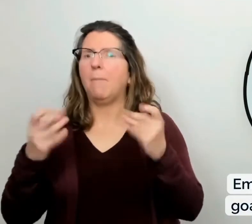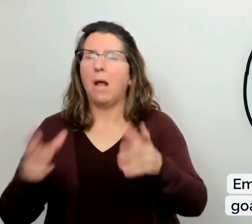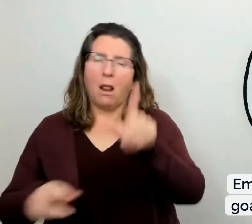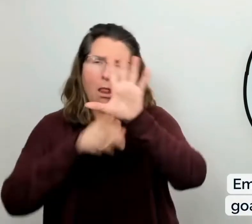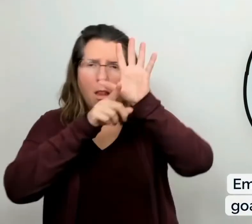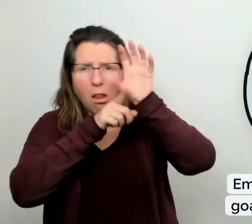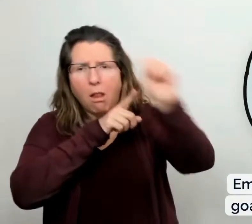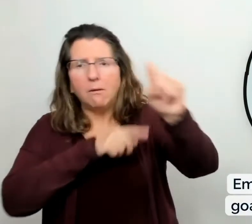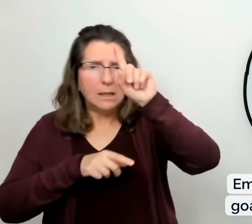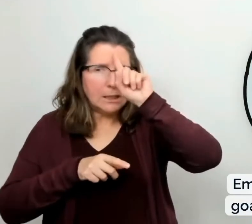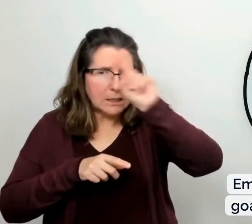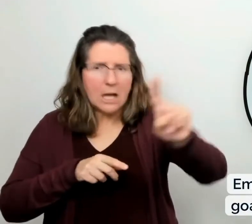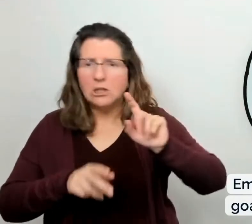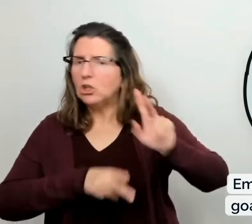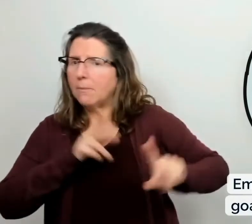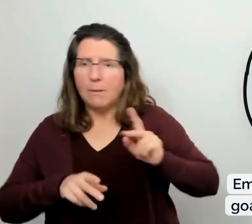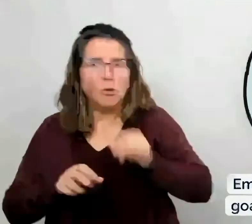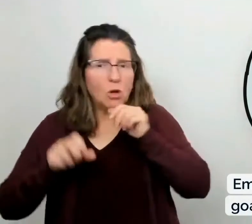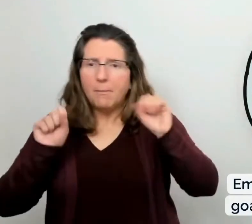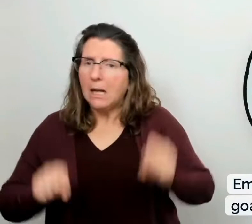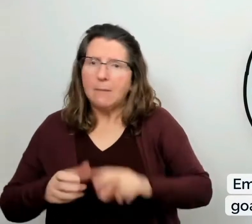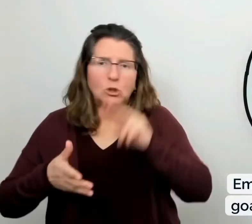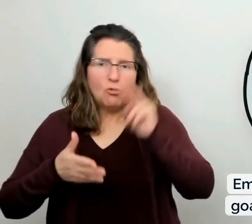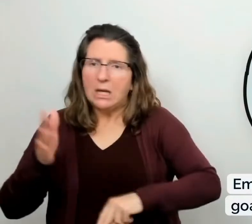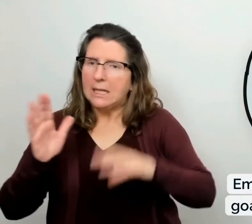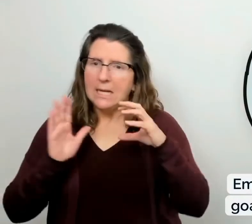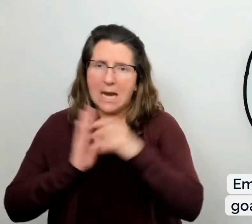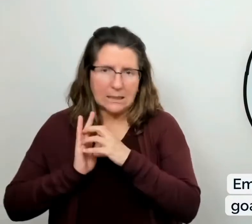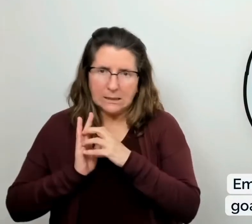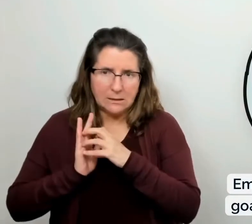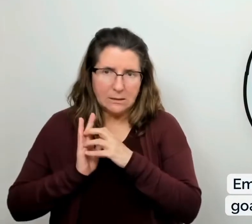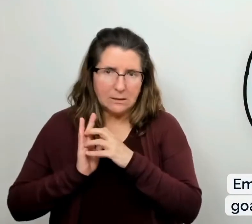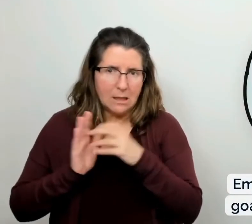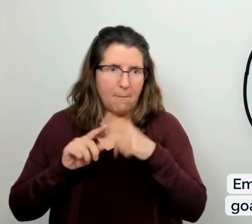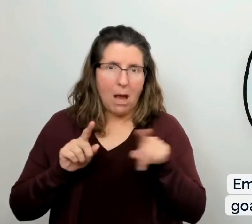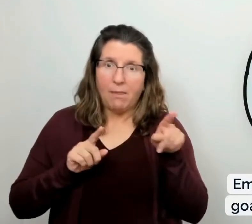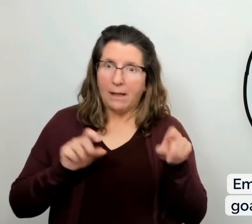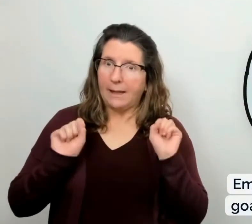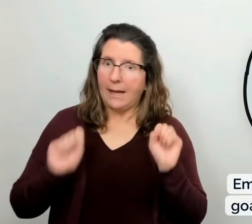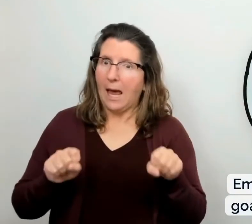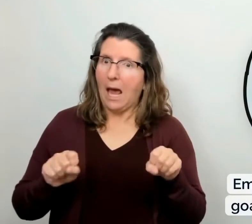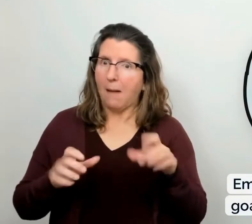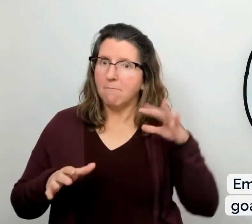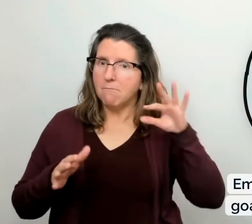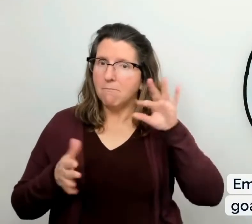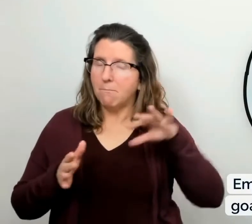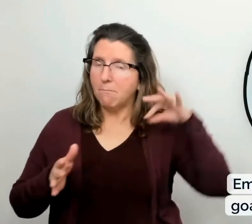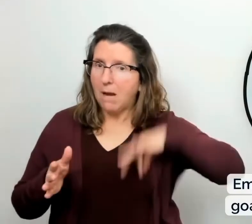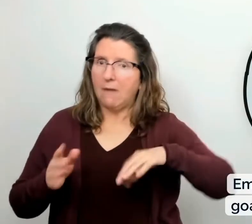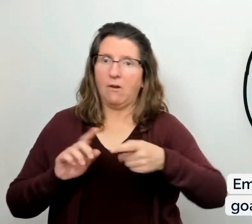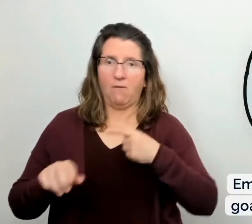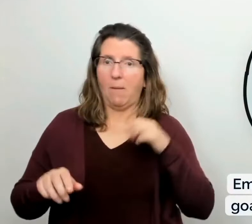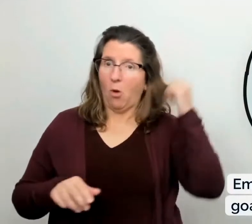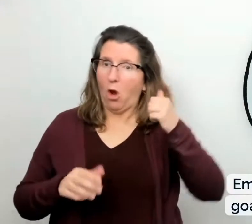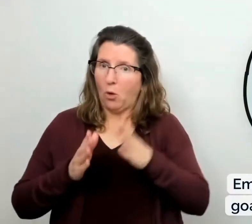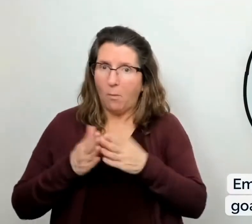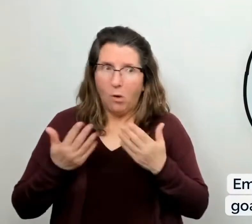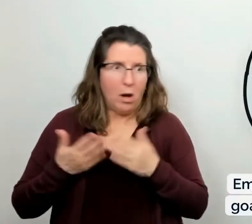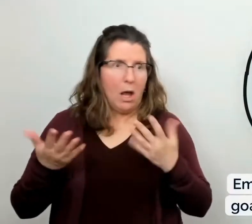I worked with many smart and capable learners who struggled with or could not read text, but did benefit from audiobooks.